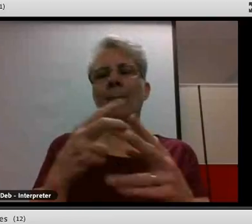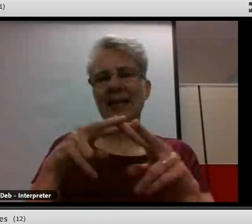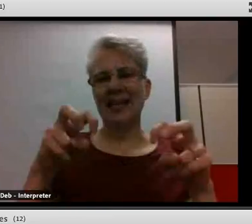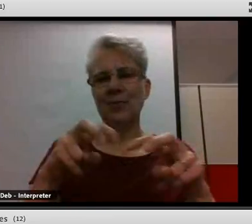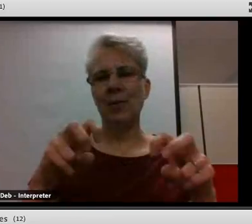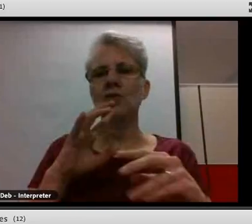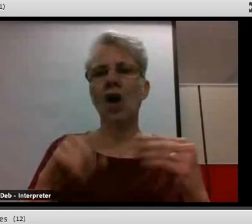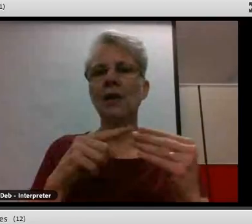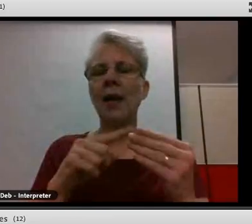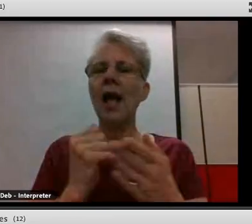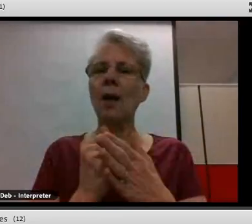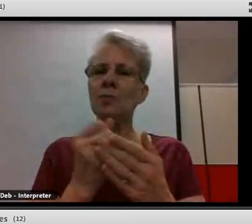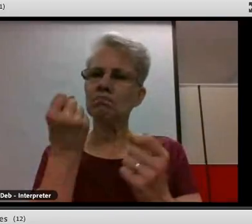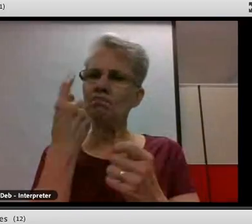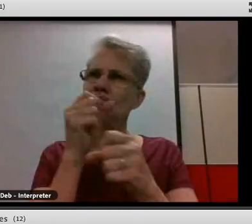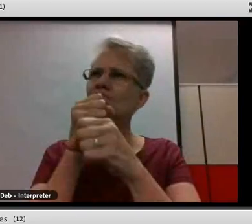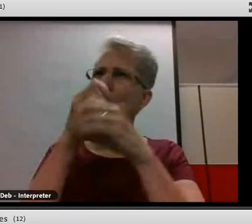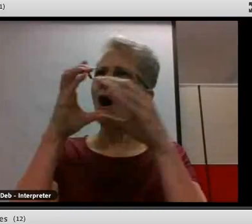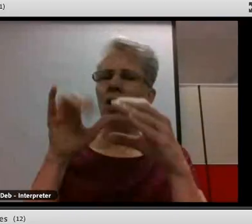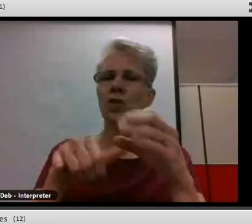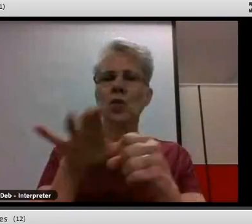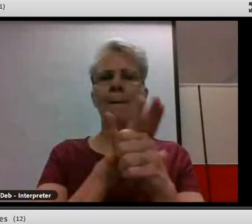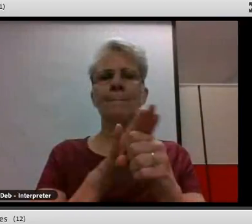but Florida actually has 13.3%